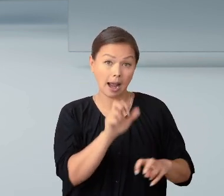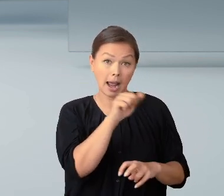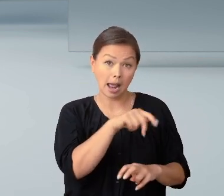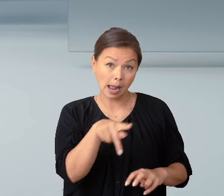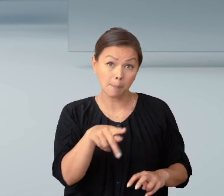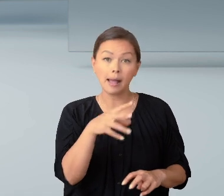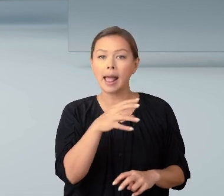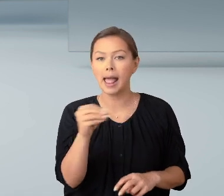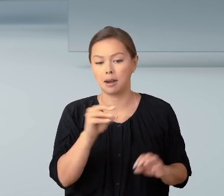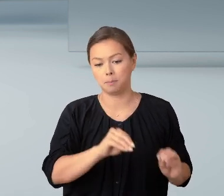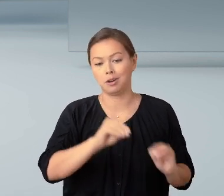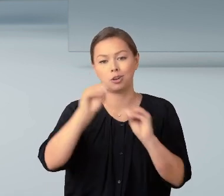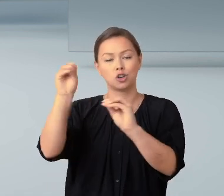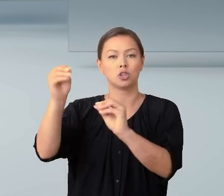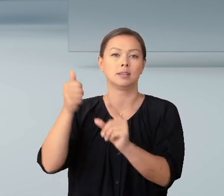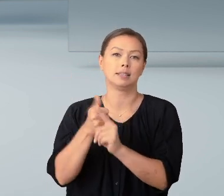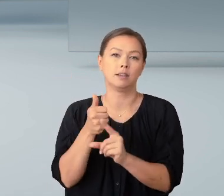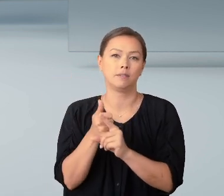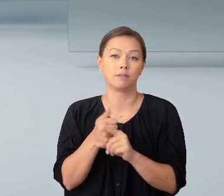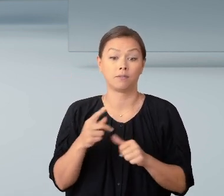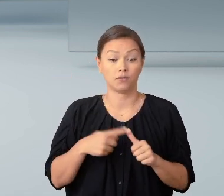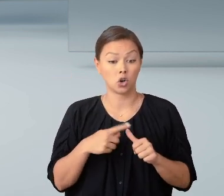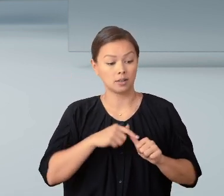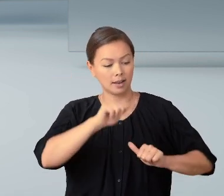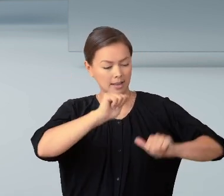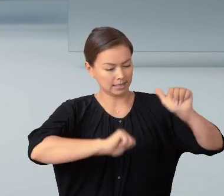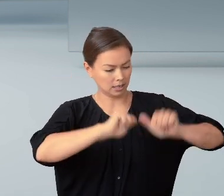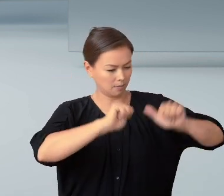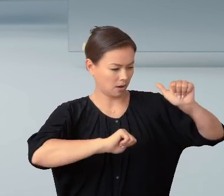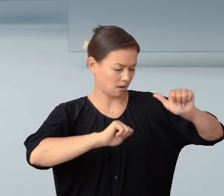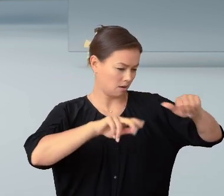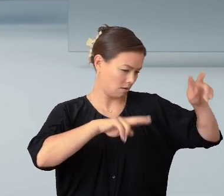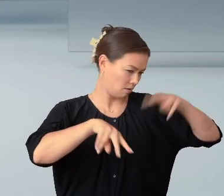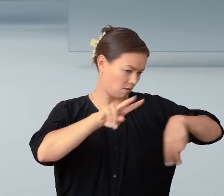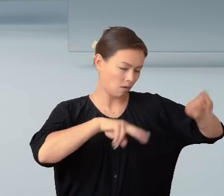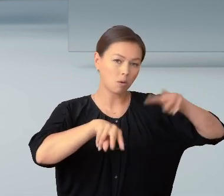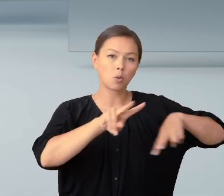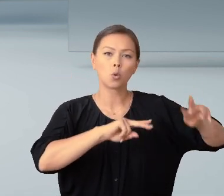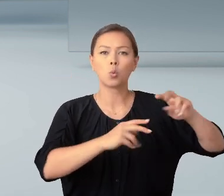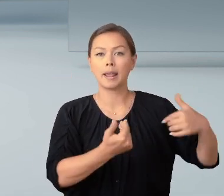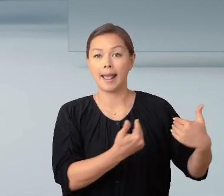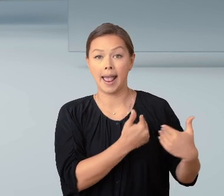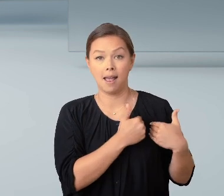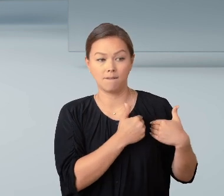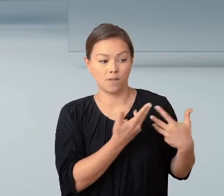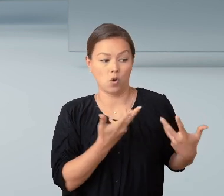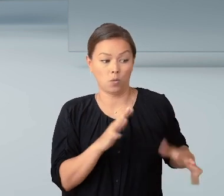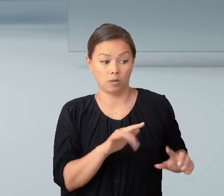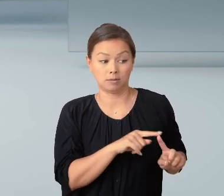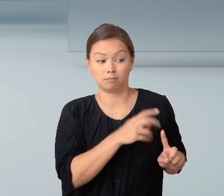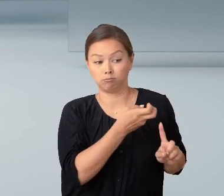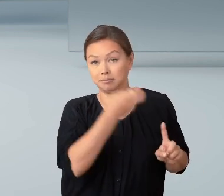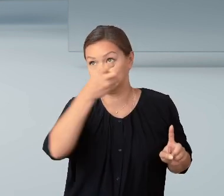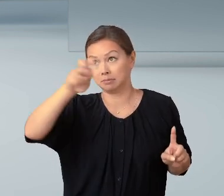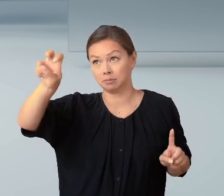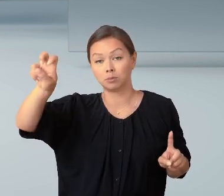first, we go through an assessment to look at what components that you have right now that you're gonna transition over in your